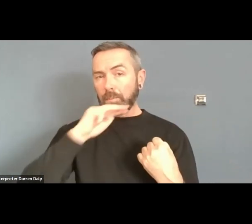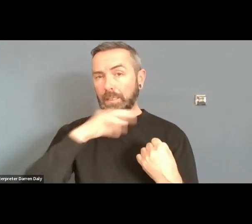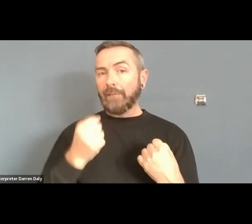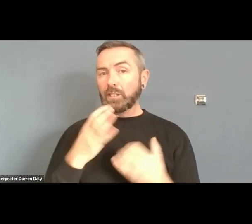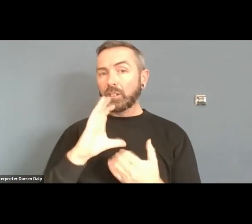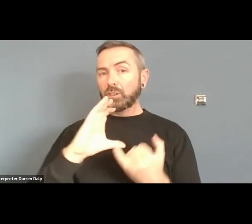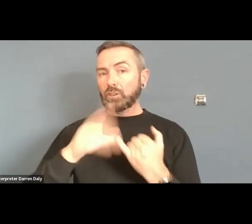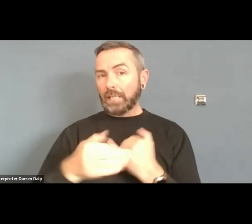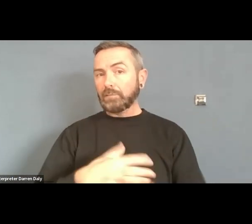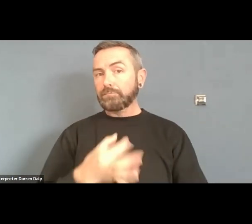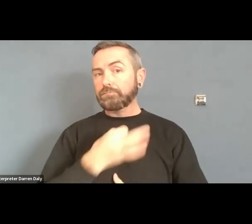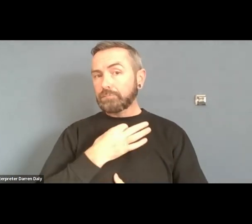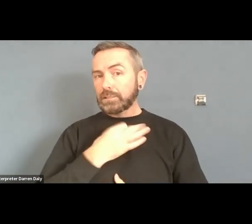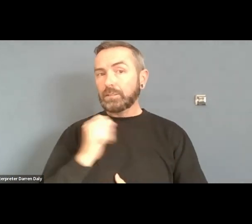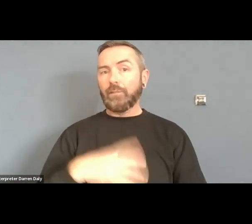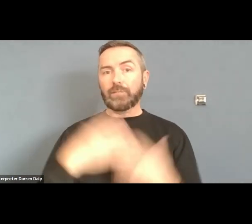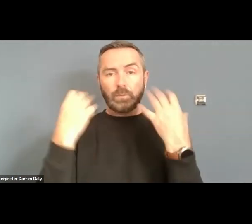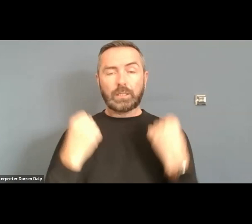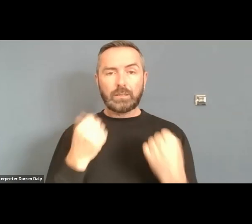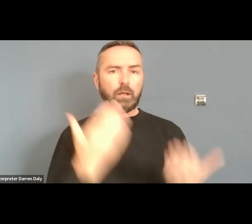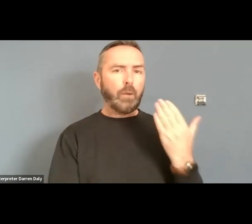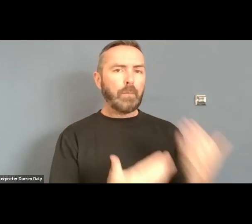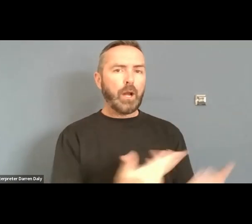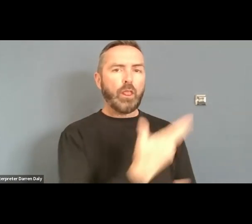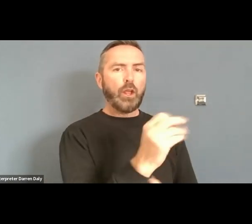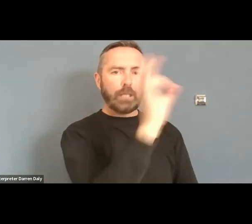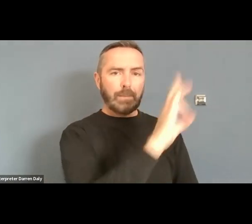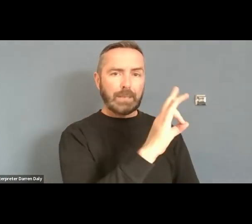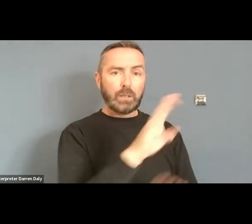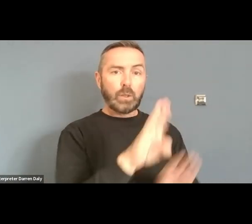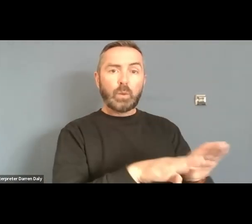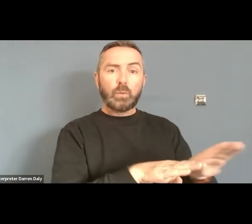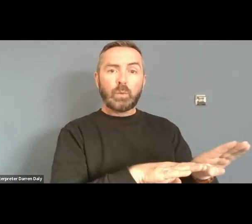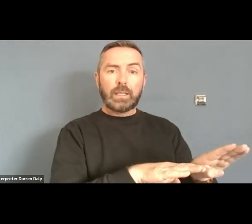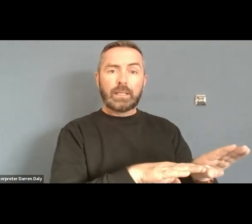This compares to 30% of people who reported a disability to a great extent and